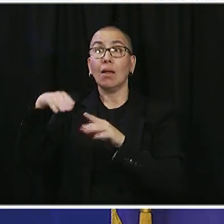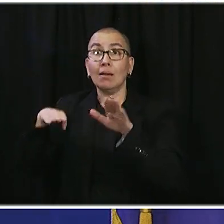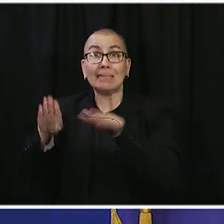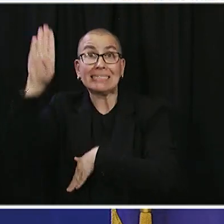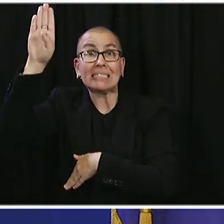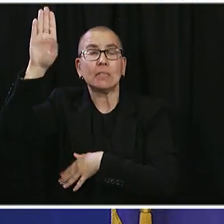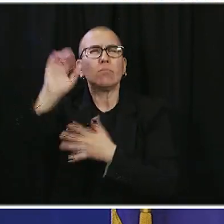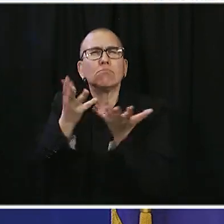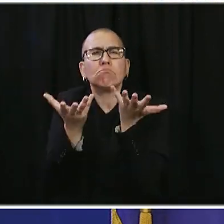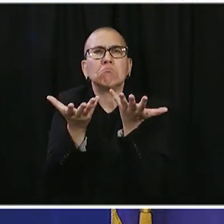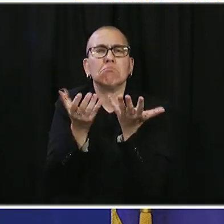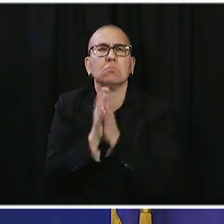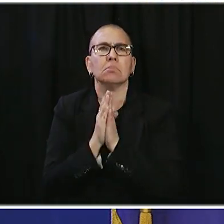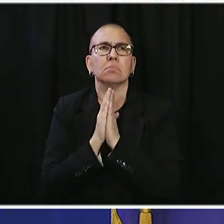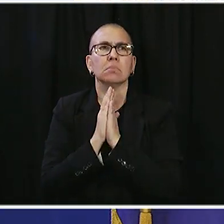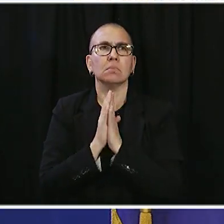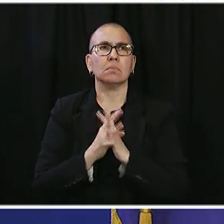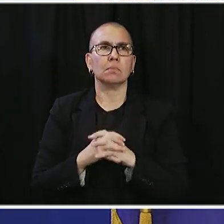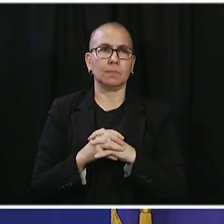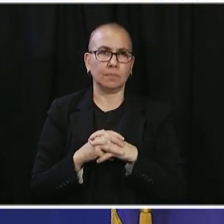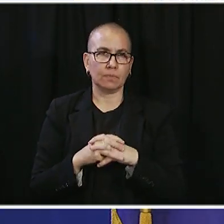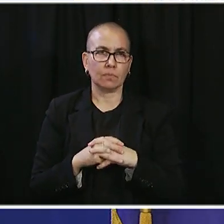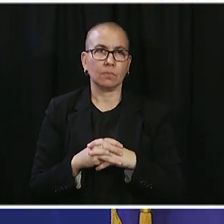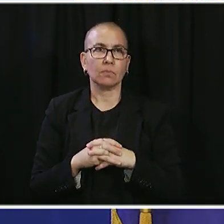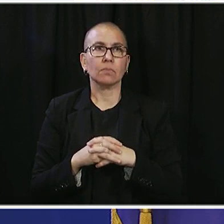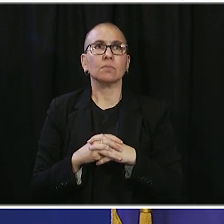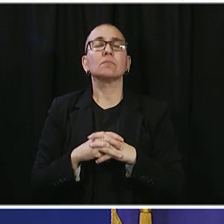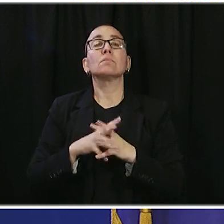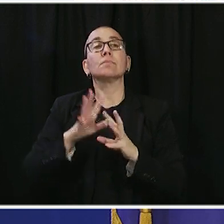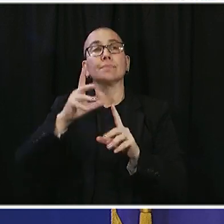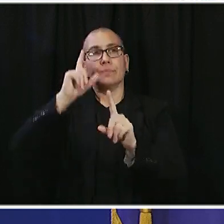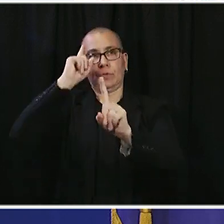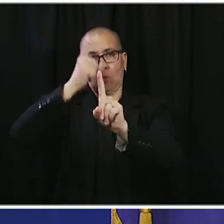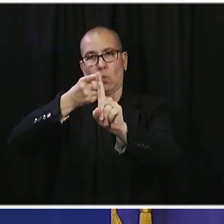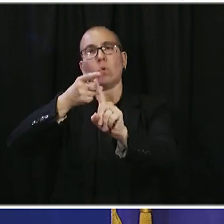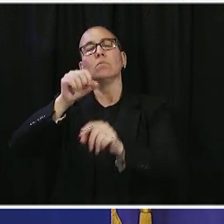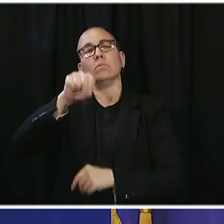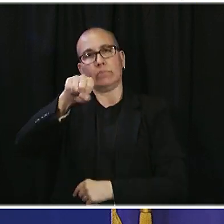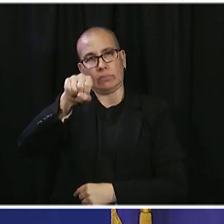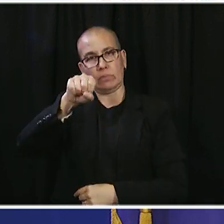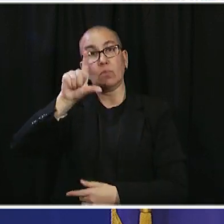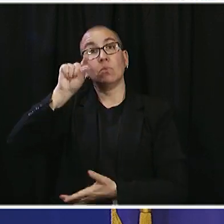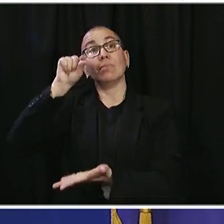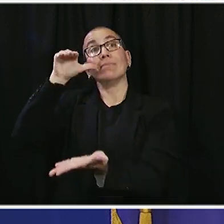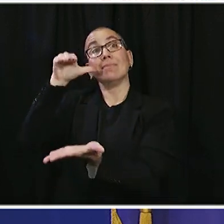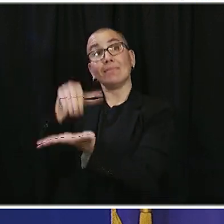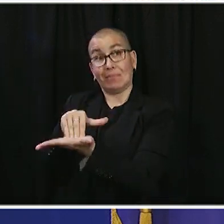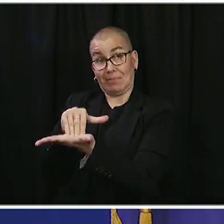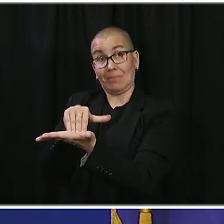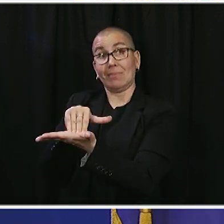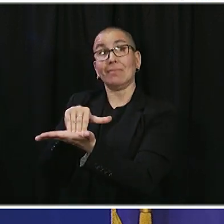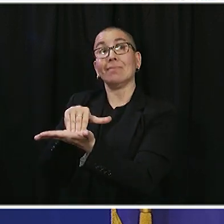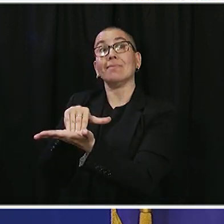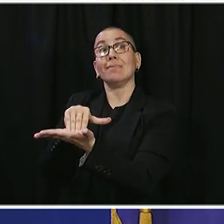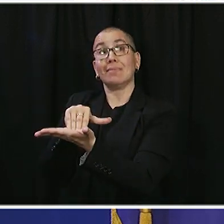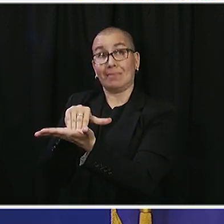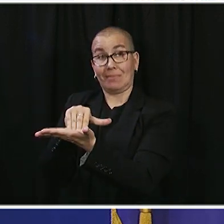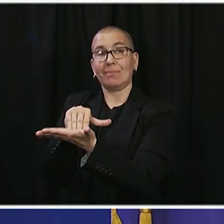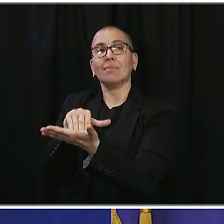≫ NO, THAT'S RIGHT. WE SET A FLOOR OF -- WE HAD TO GET TO 5,000. WE WANTED INTO MAY AT 5,000 AND